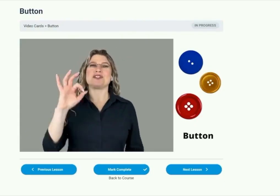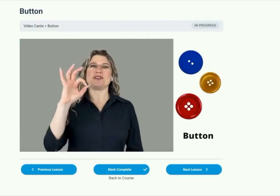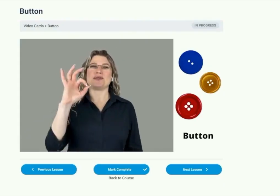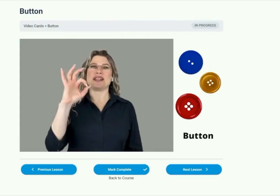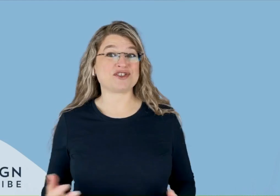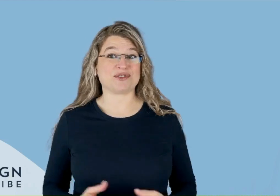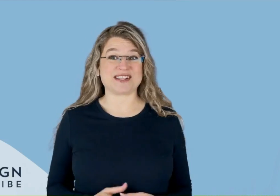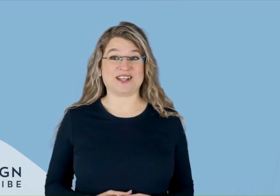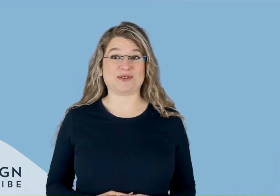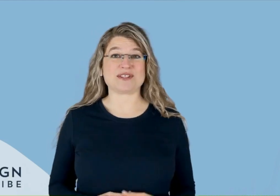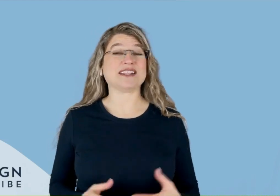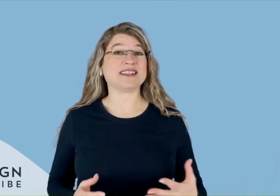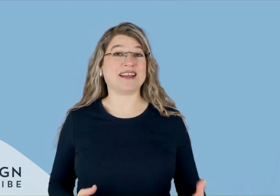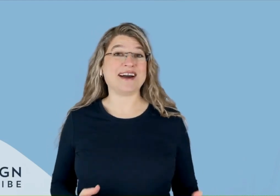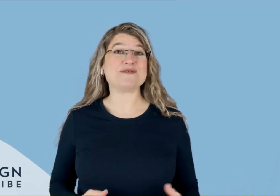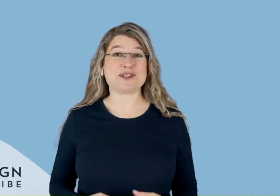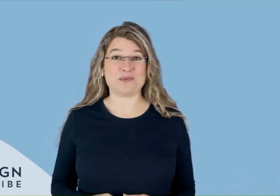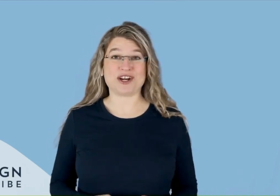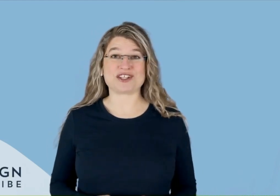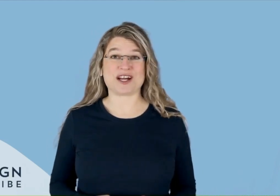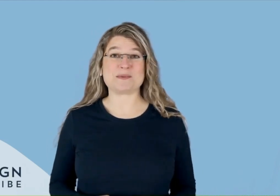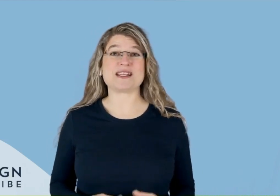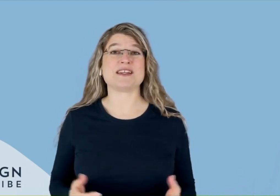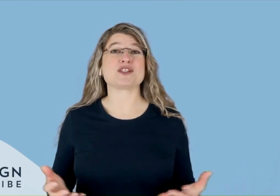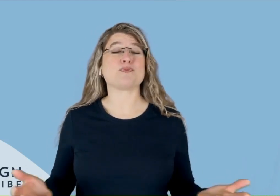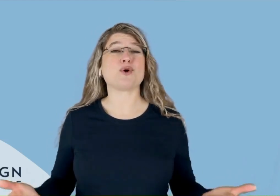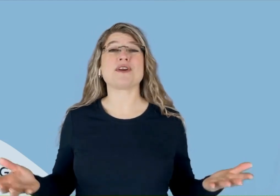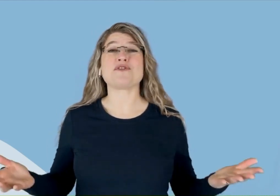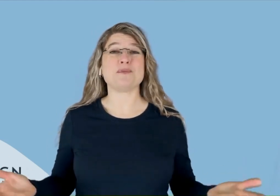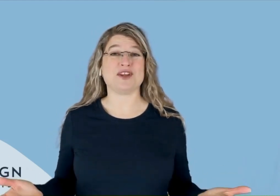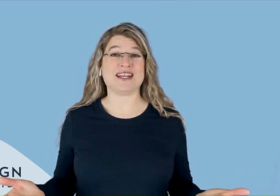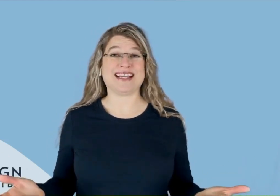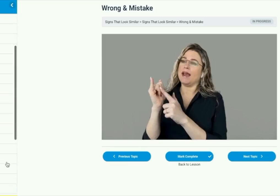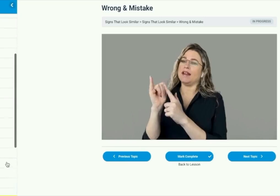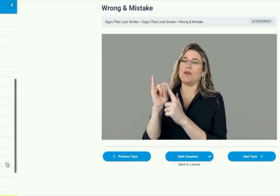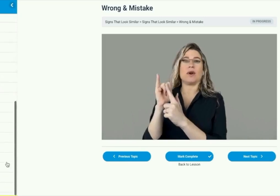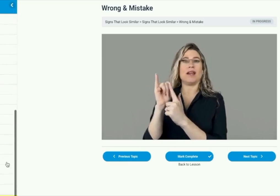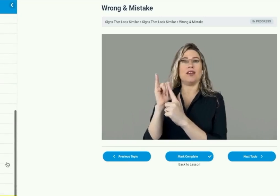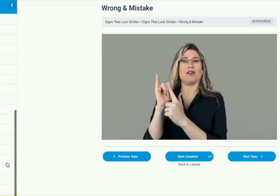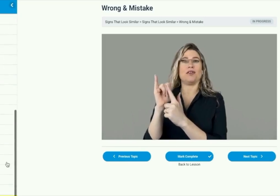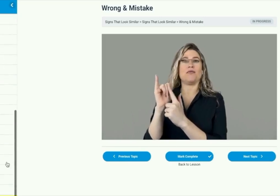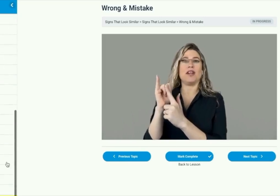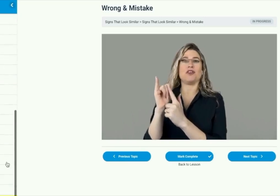conversational skills, live Zoom workshops, and a supportive community, Sign Tribe Academy provides